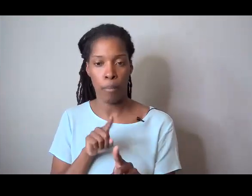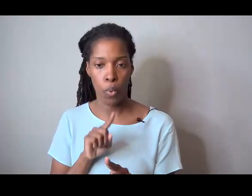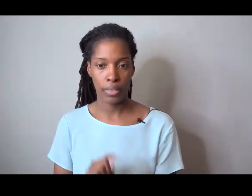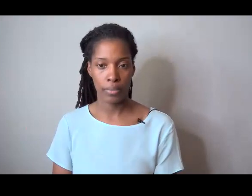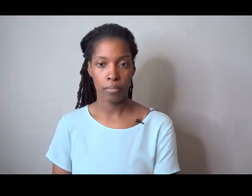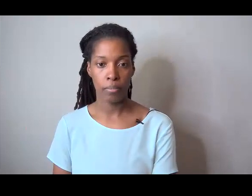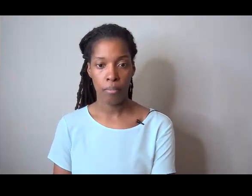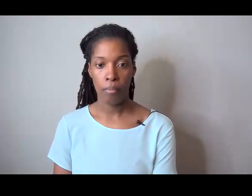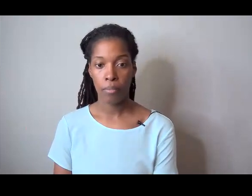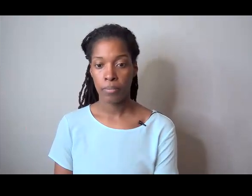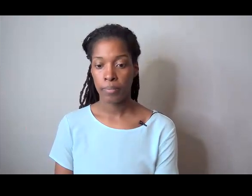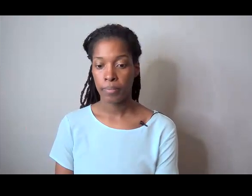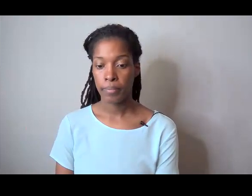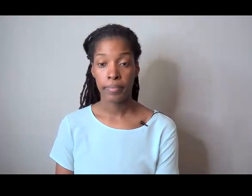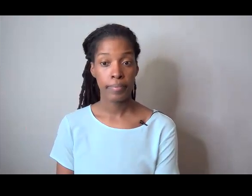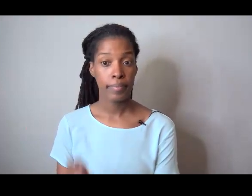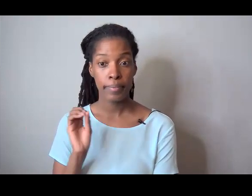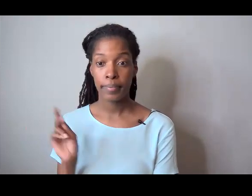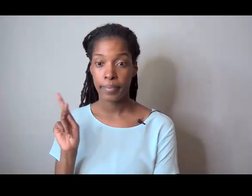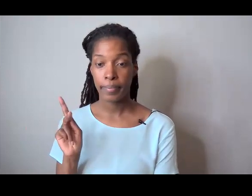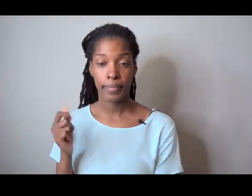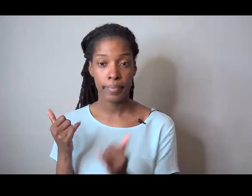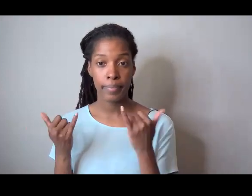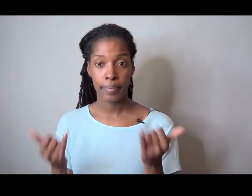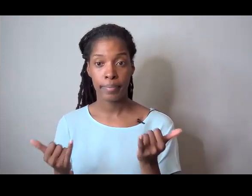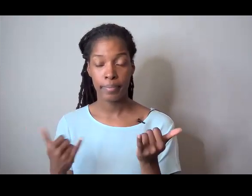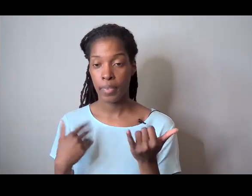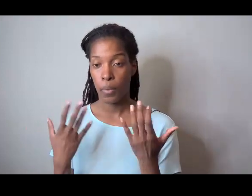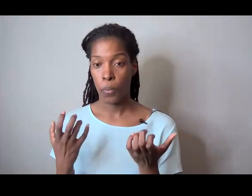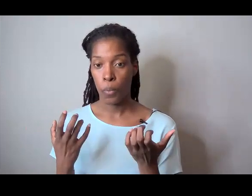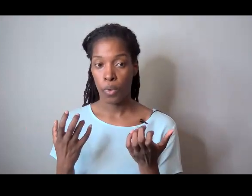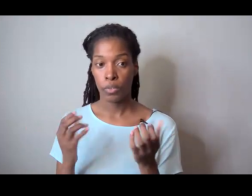Okay. So now I'm going to move us to the ongoing reporting.